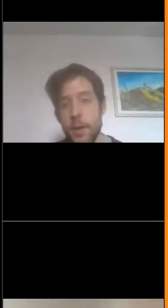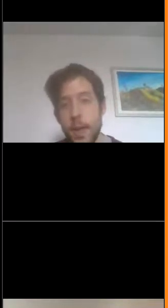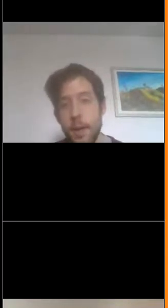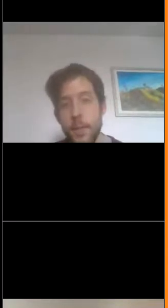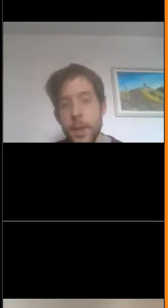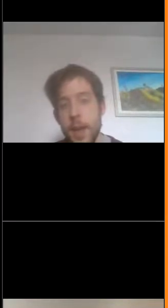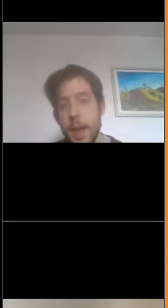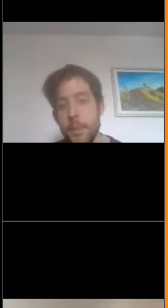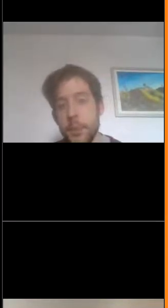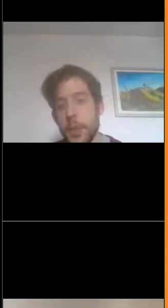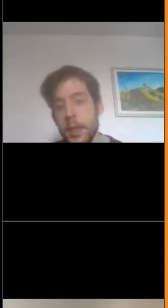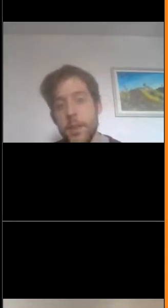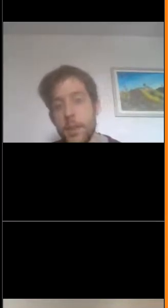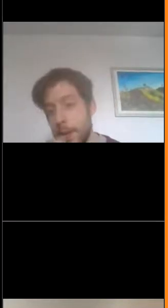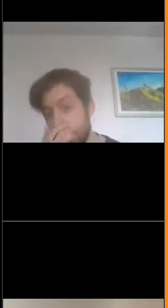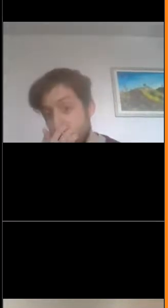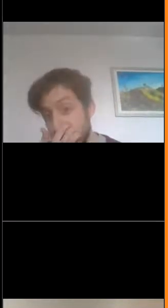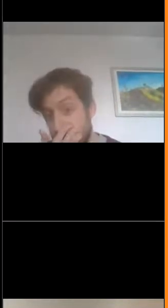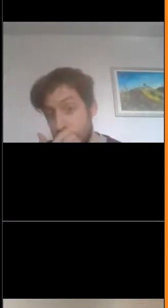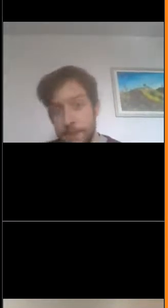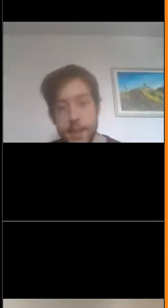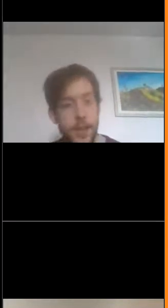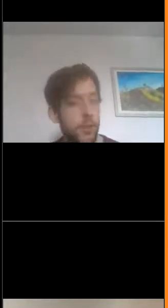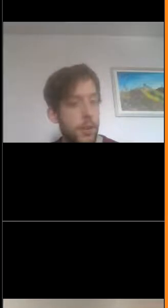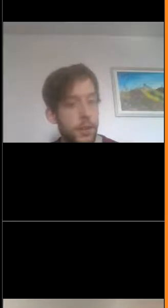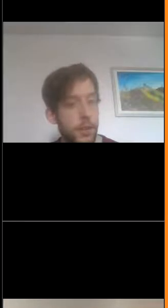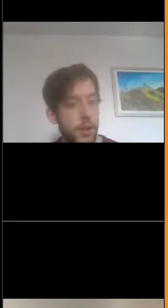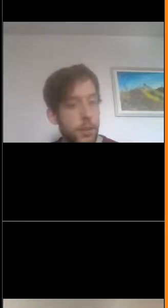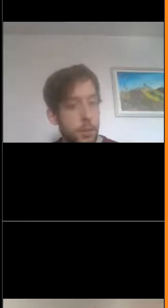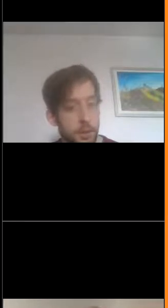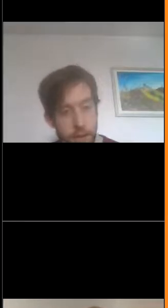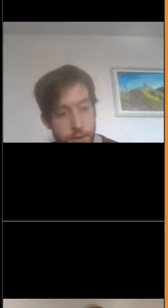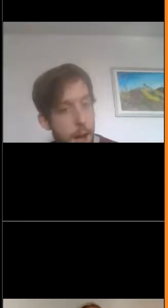on disability-related extra costs and social protection.